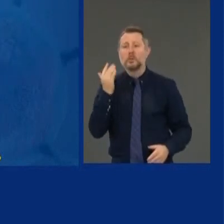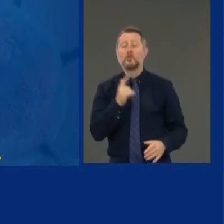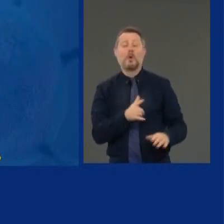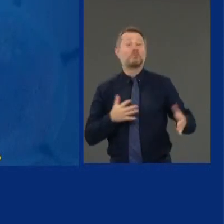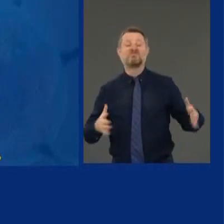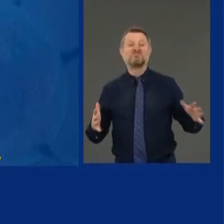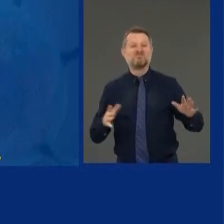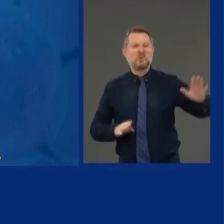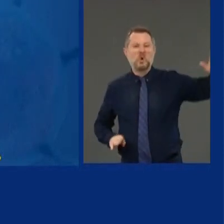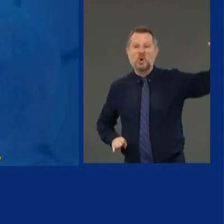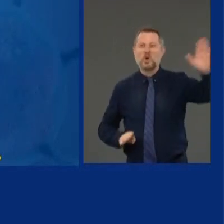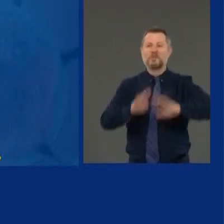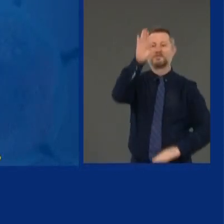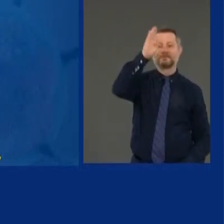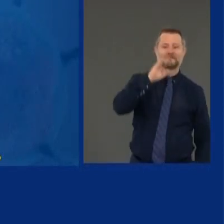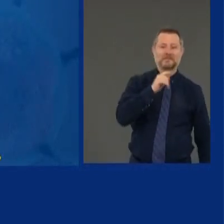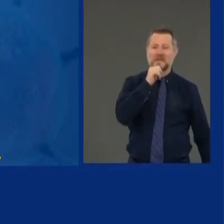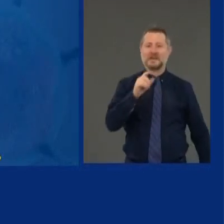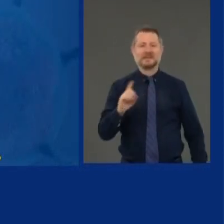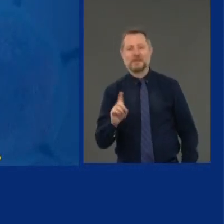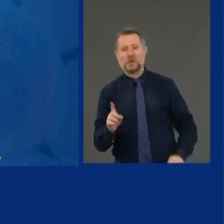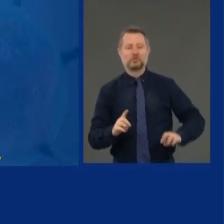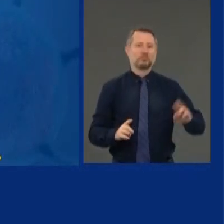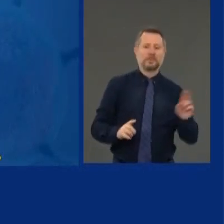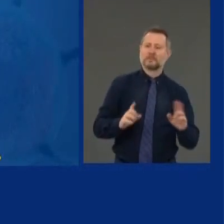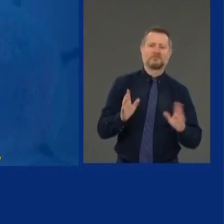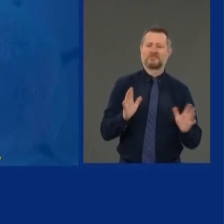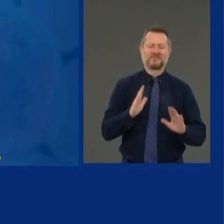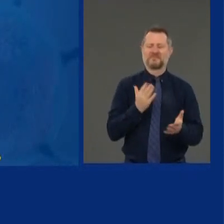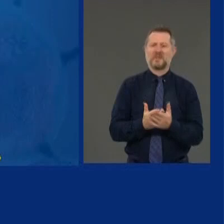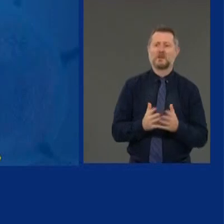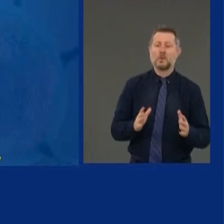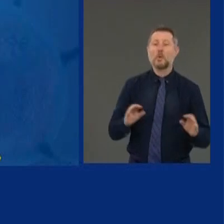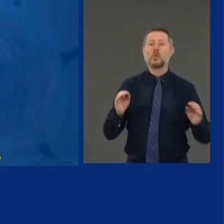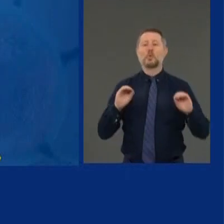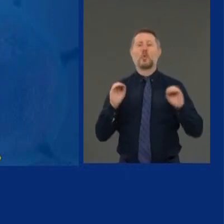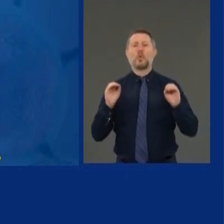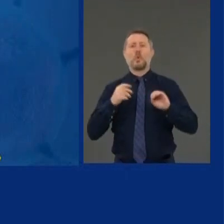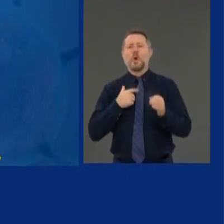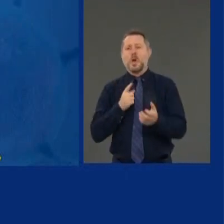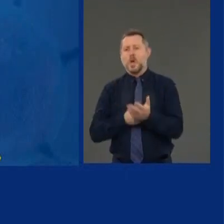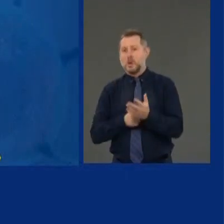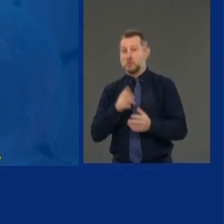THE STATES WITHOUT THE SMART REOPENING ARE GOING UP. THAT'S A FACT.